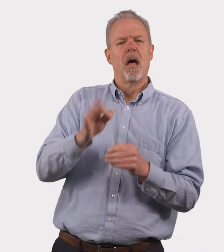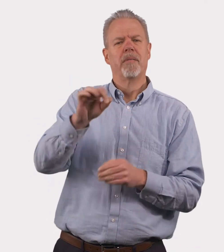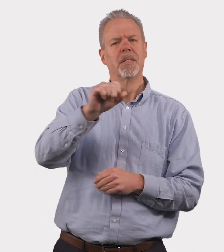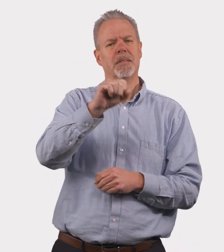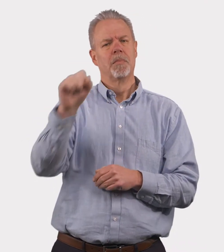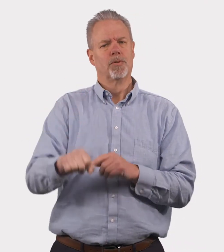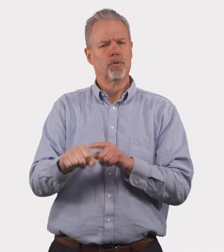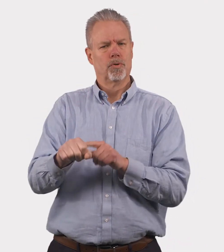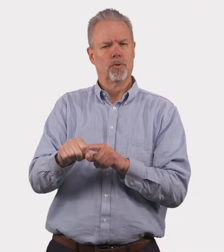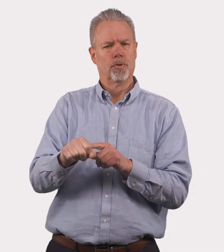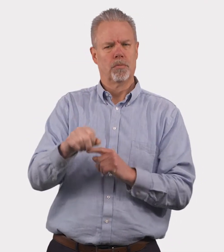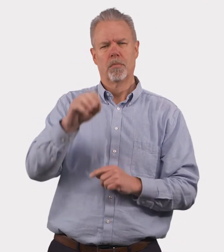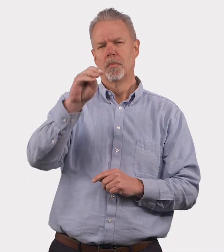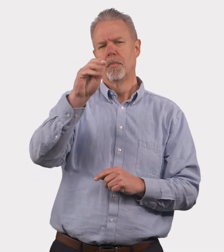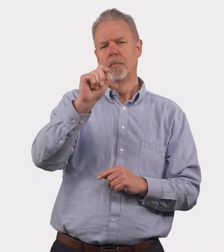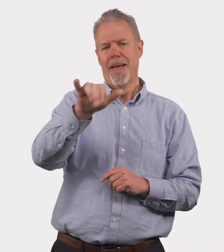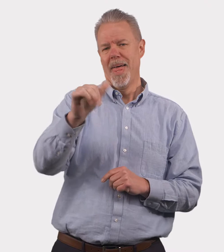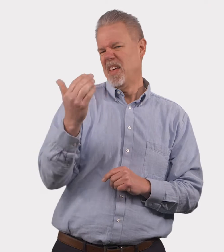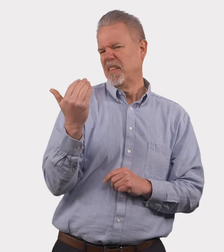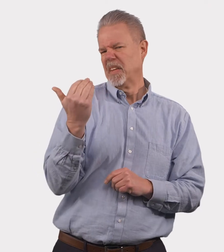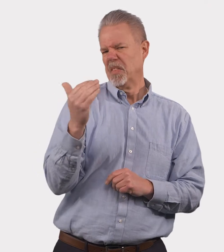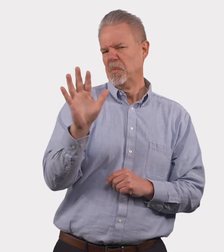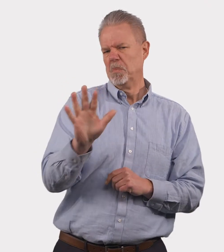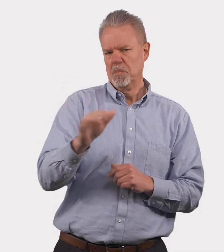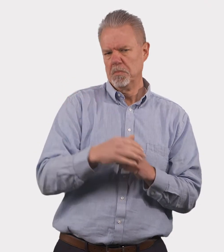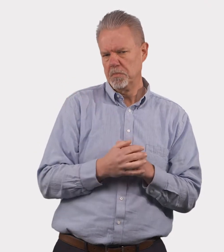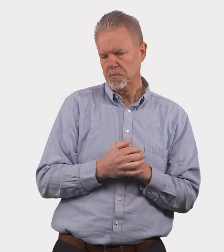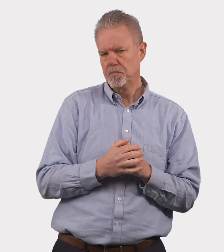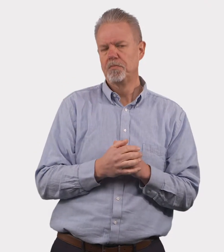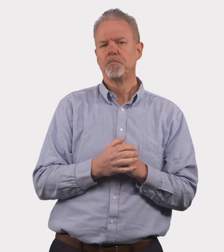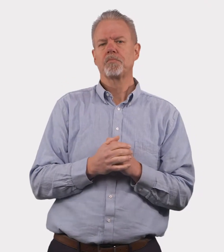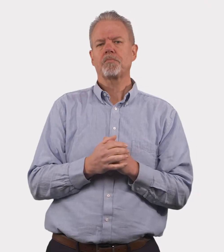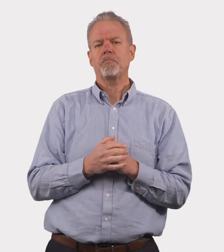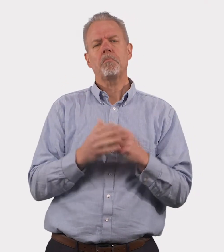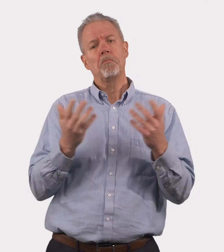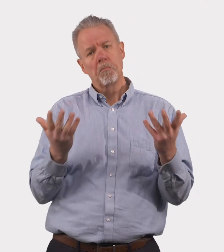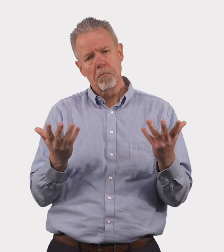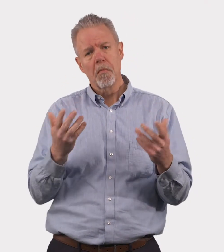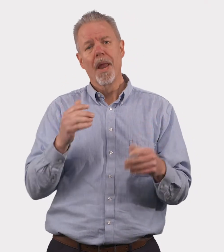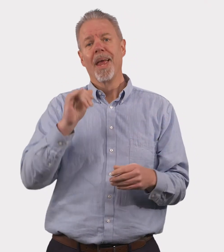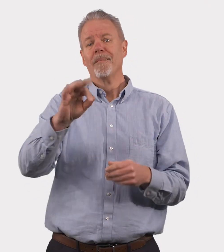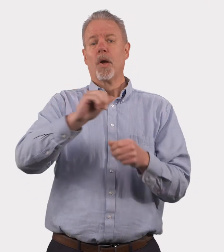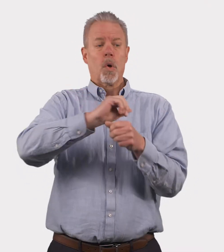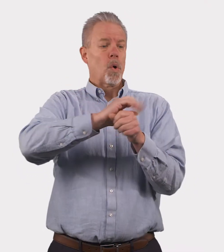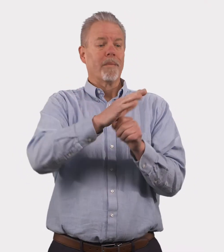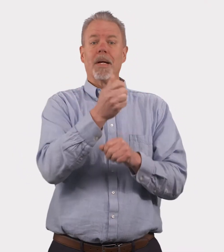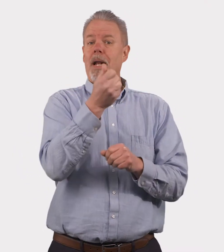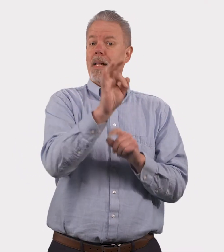We are extending the deadline for the booster to the end of the semester (May 15).